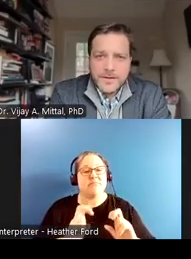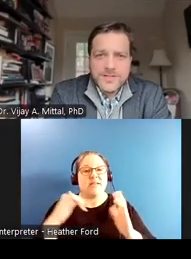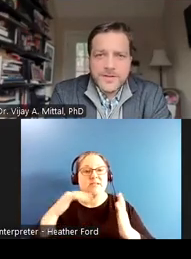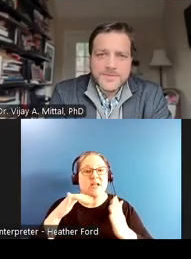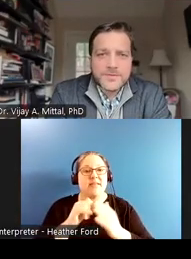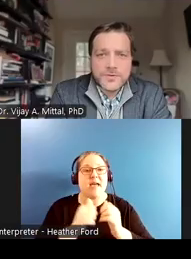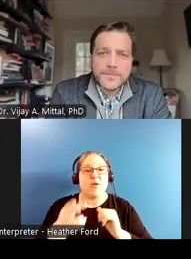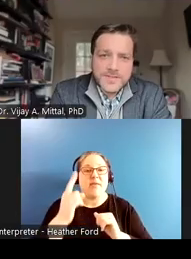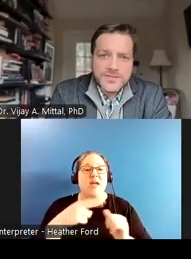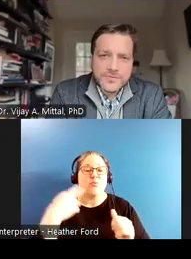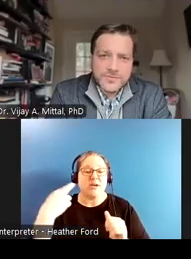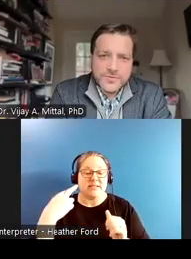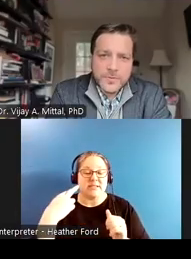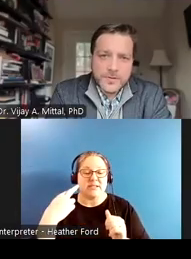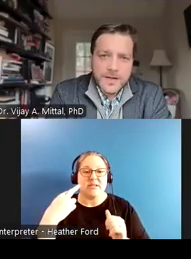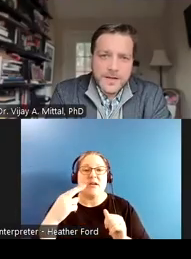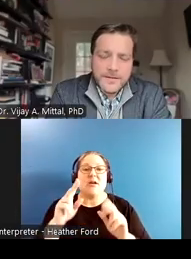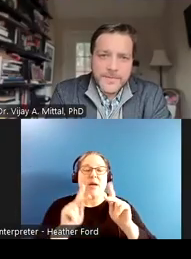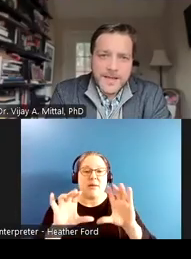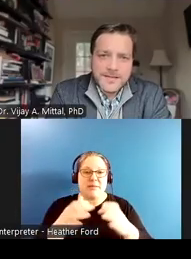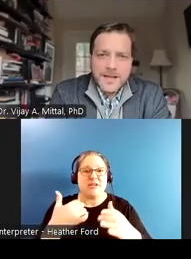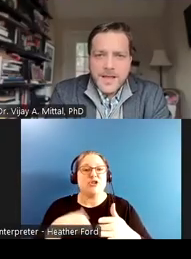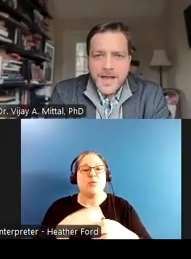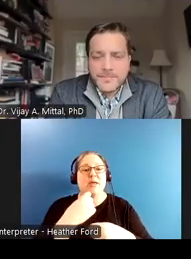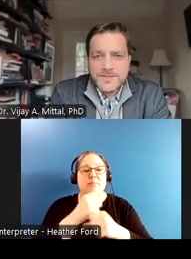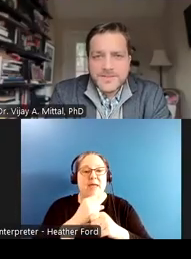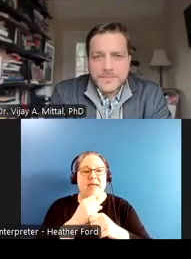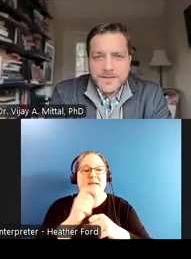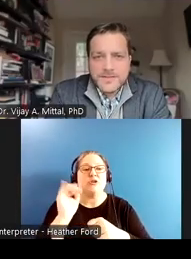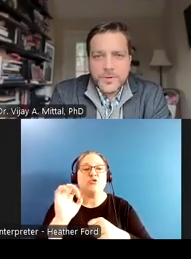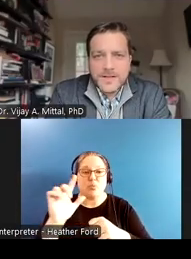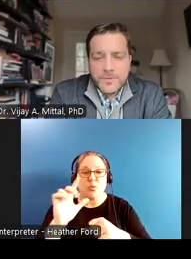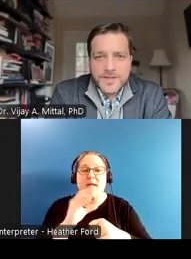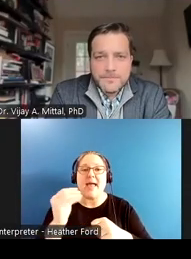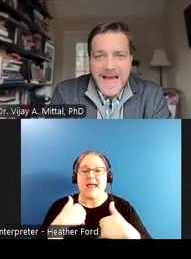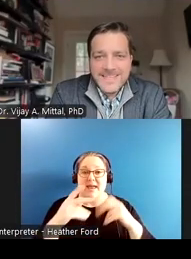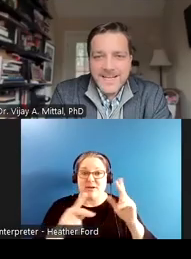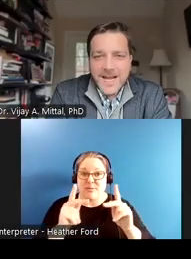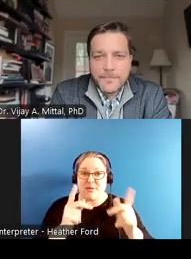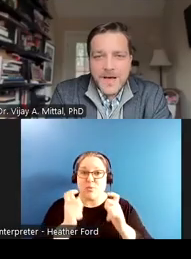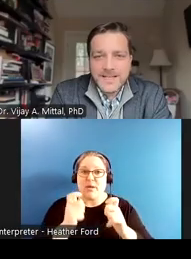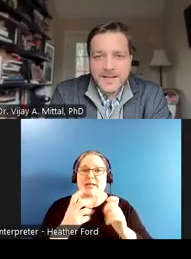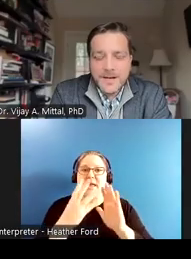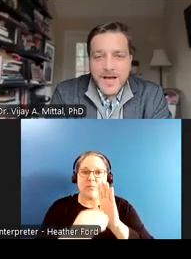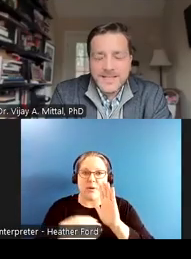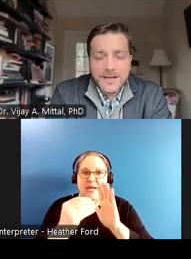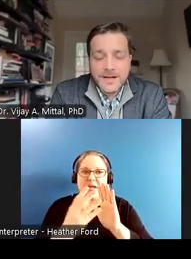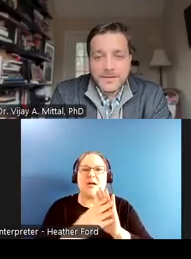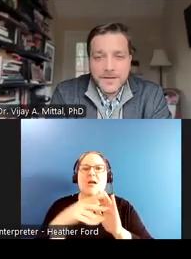We developed a new computational tool uh and had participants quickly repeat pataka pataka pataka